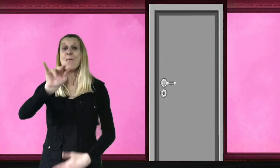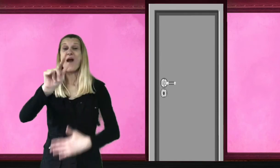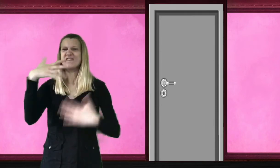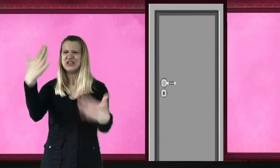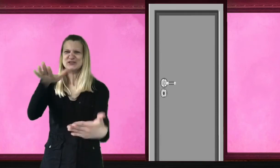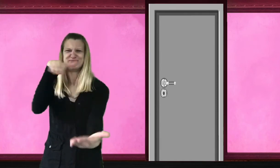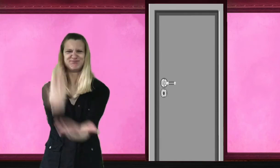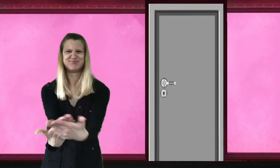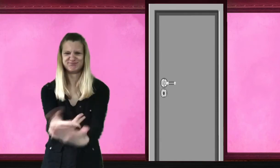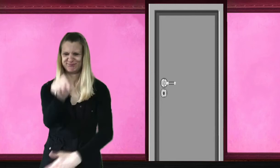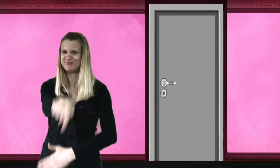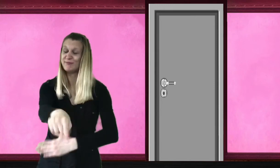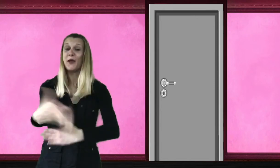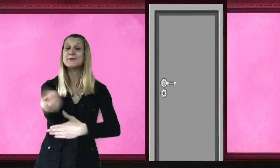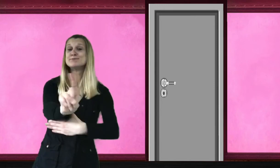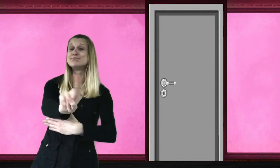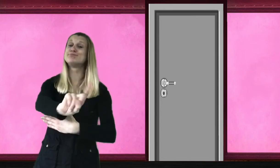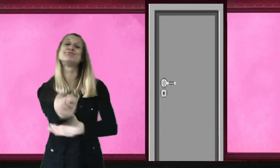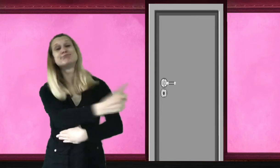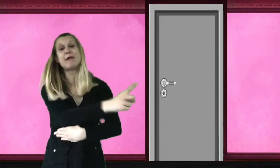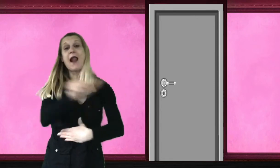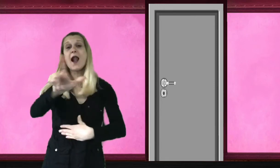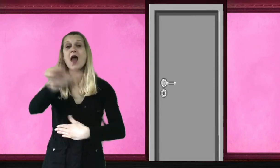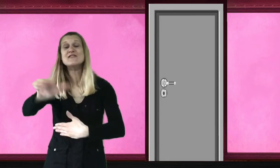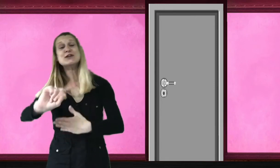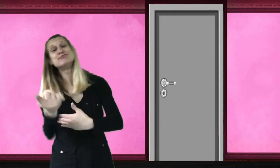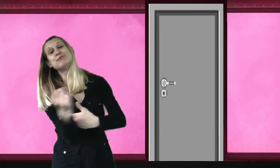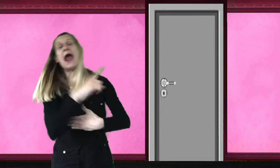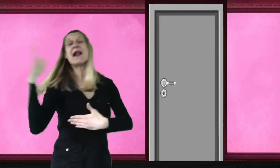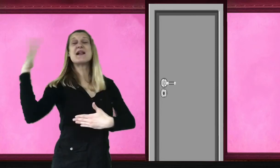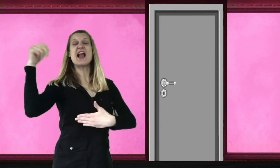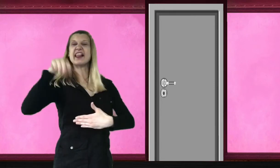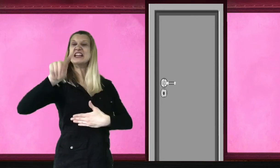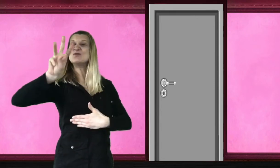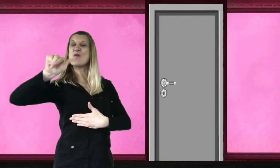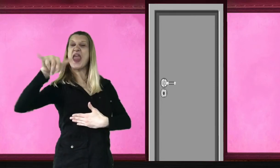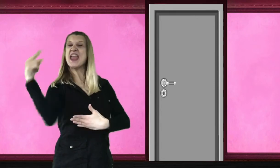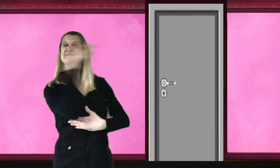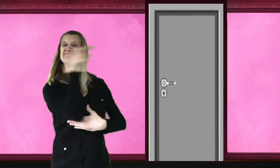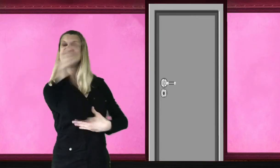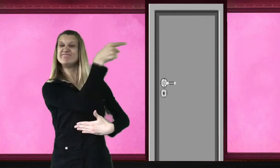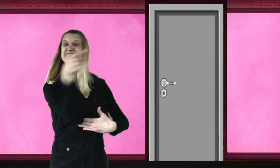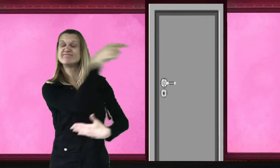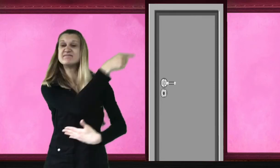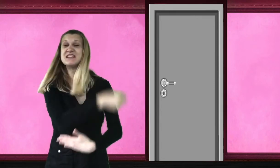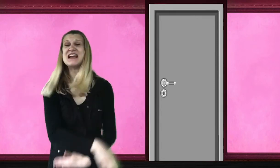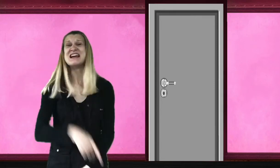"This way!" cried Mr. Wonka, turning left at the bottom of the stairs.